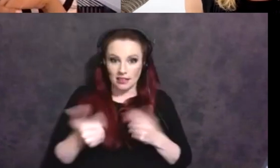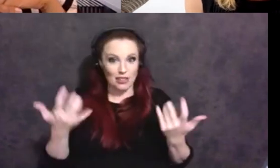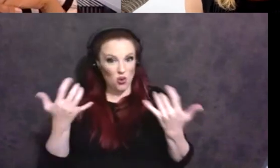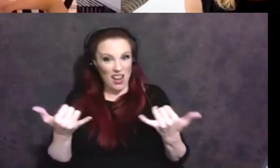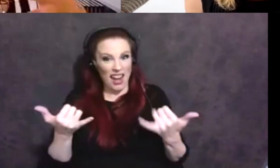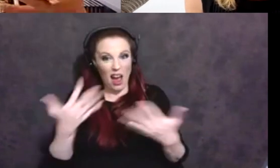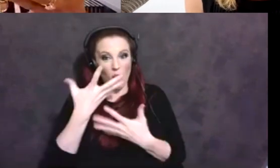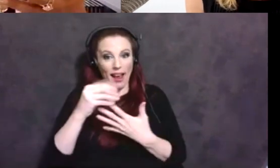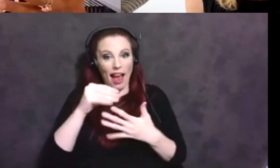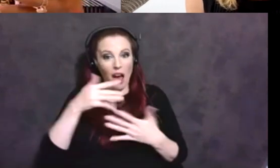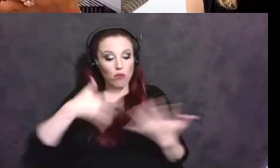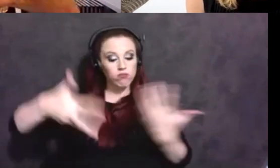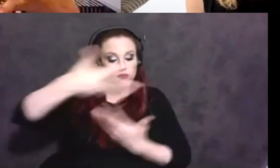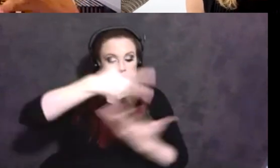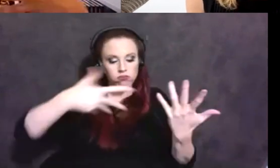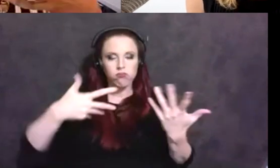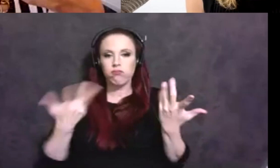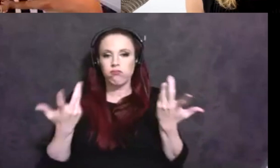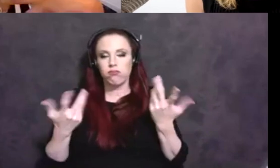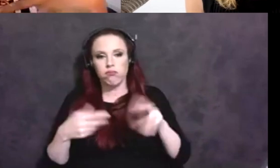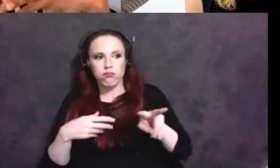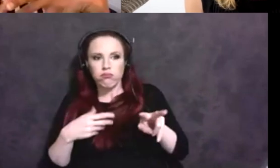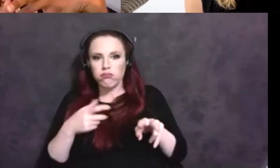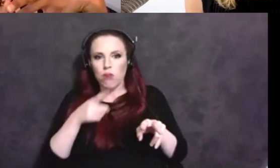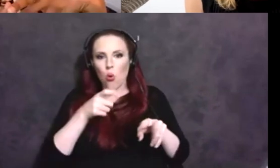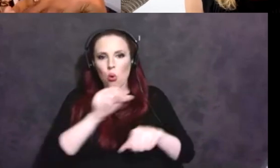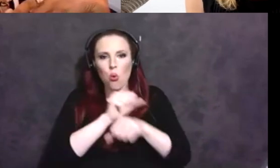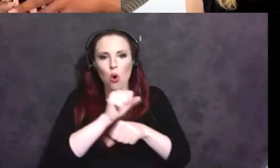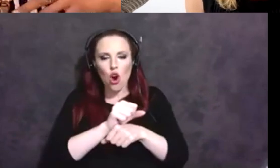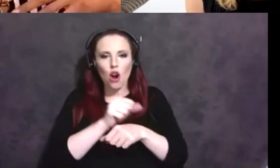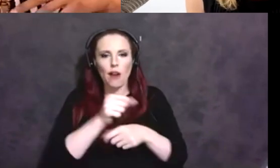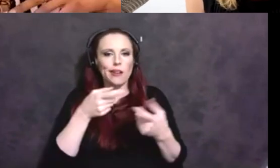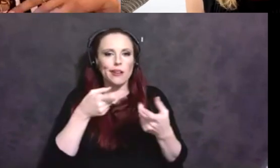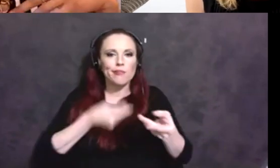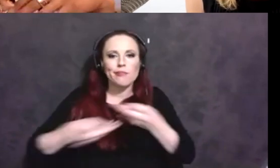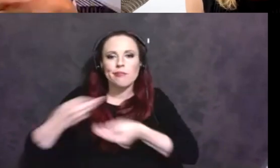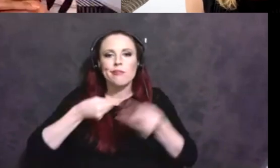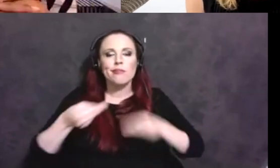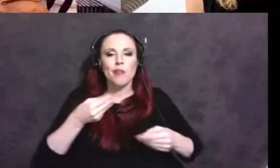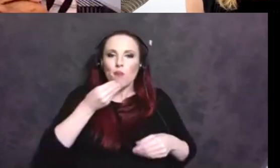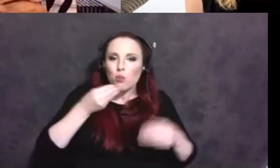intersectionality of who it is we think carries COVID and who doesn't. When we are out in